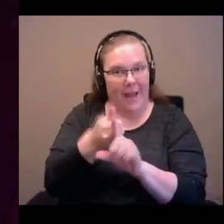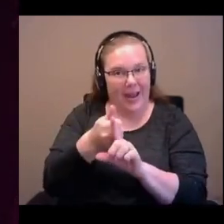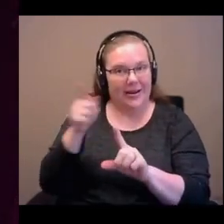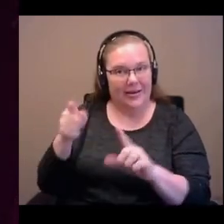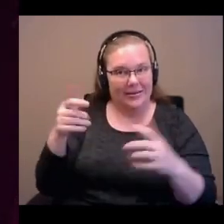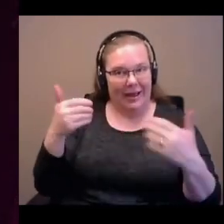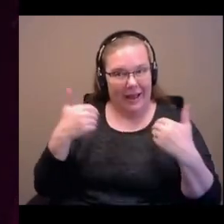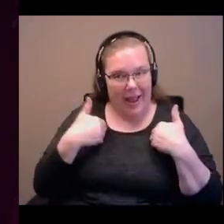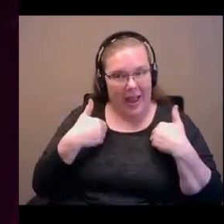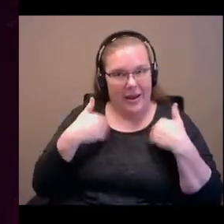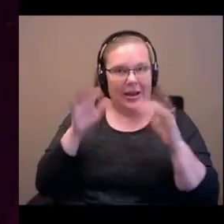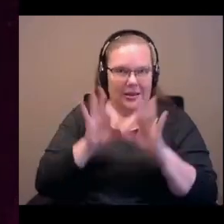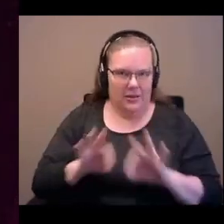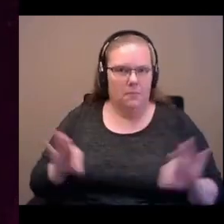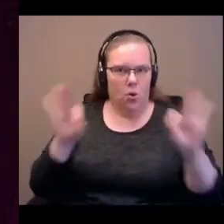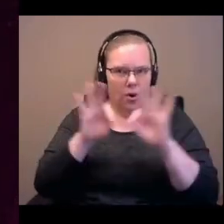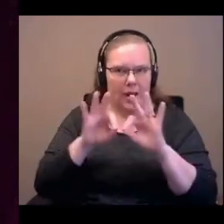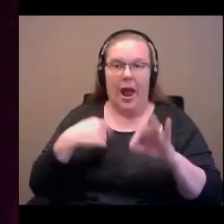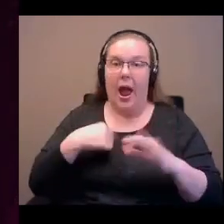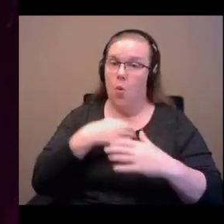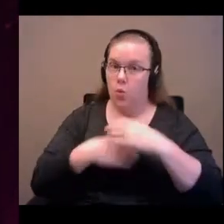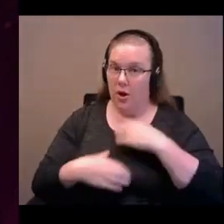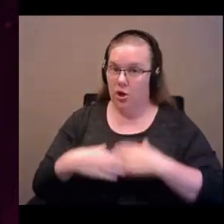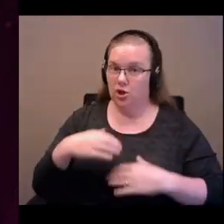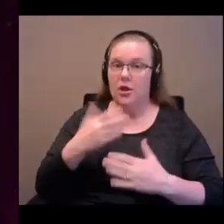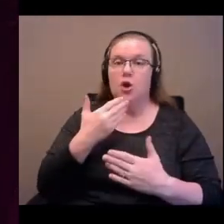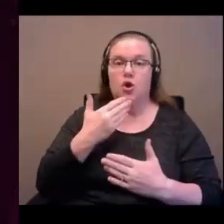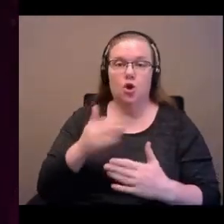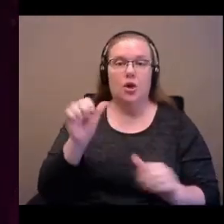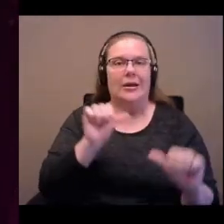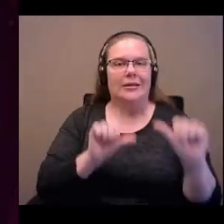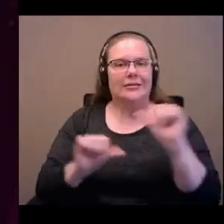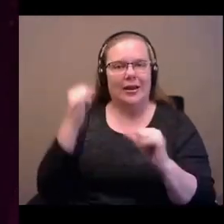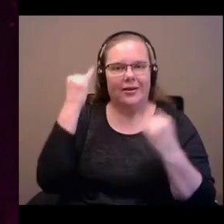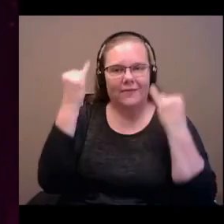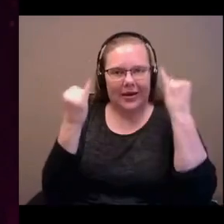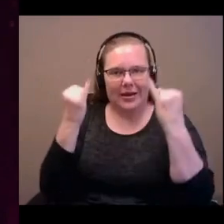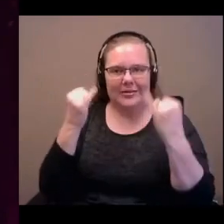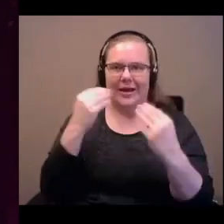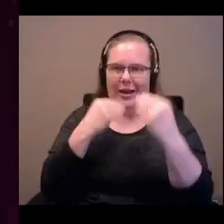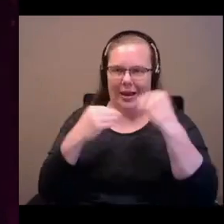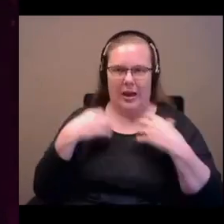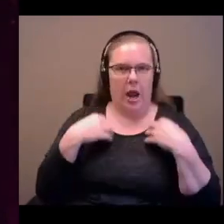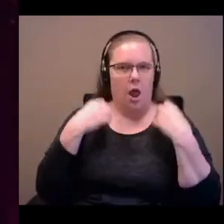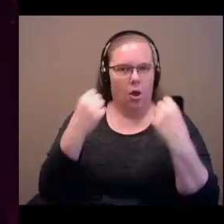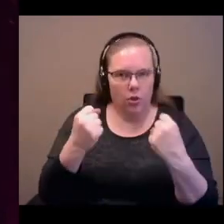right? I wish that good scientific ideas and eating healthier and saving the environment